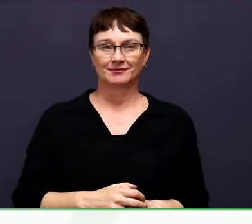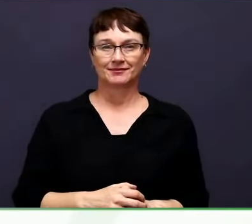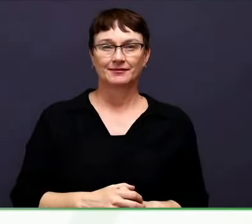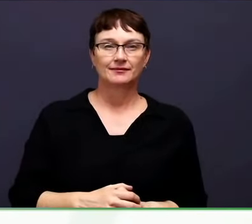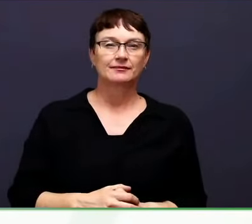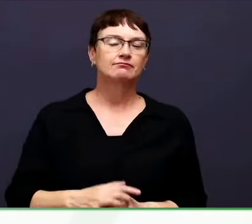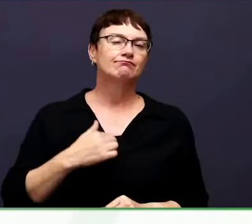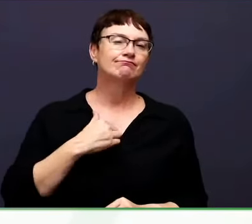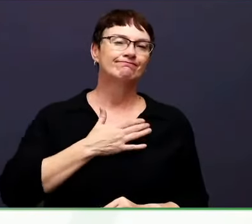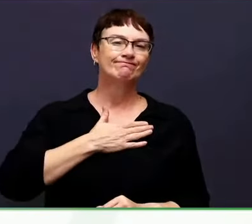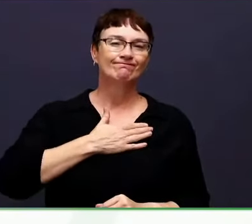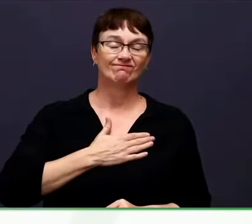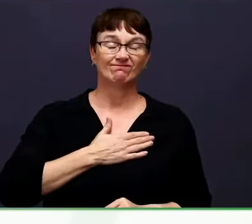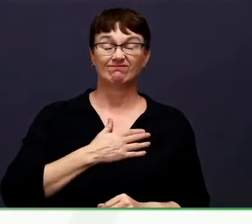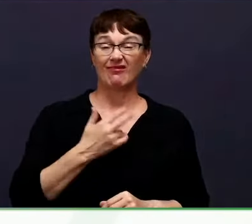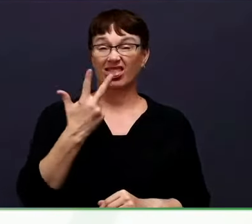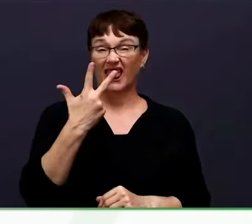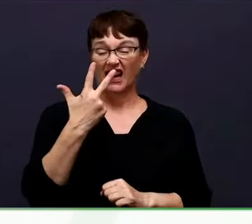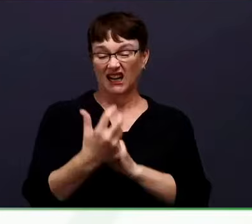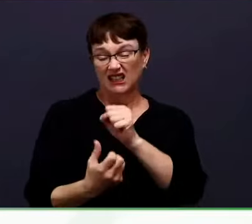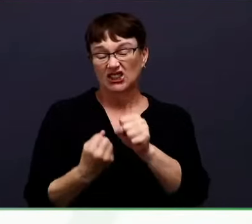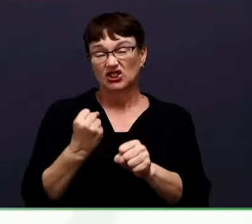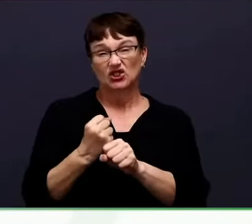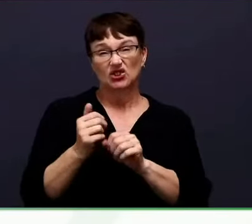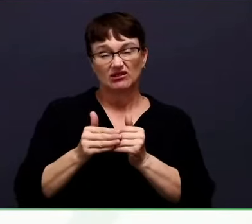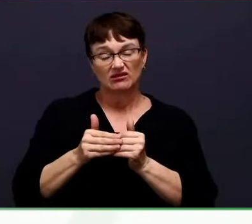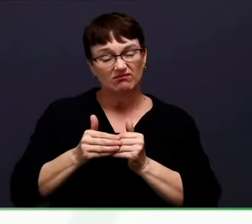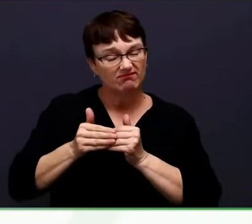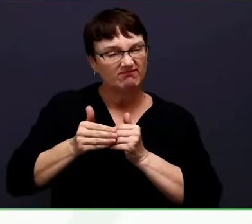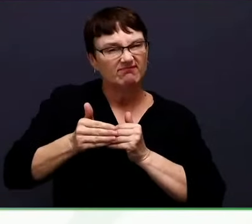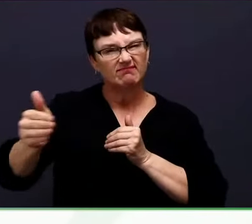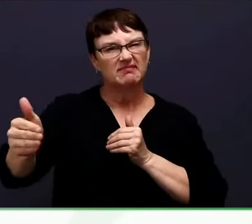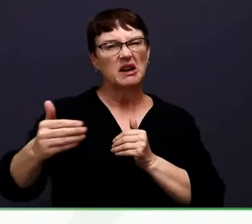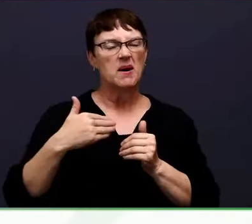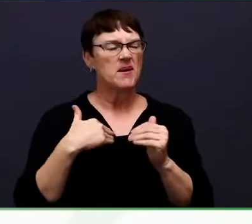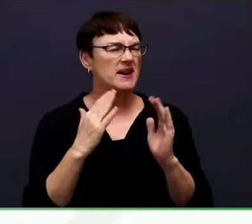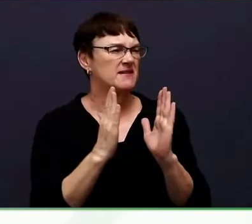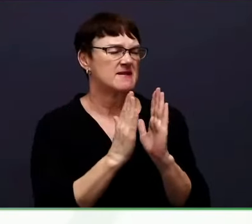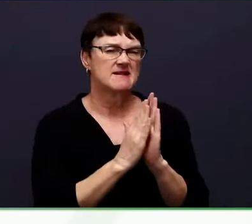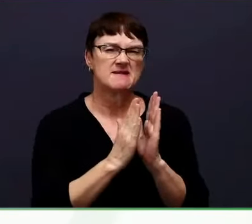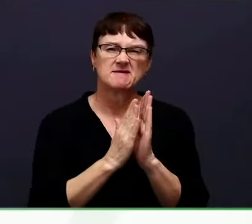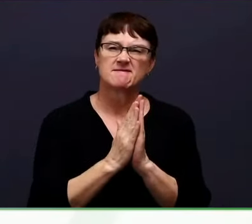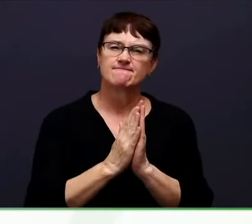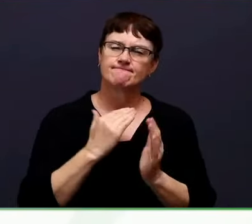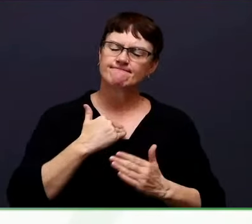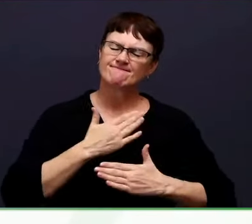three years to change the mindset of families, communities and policy